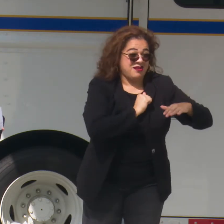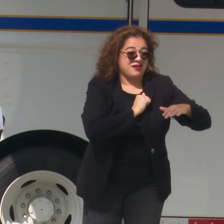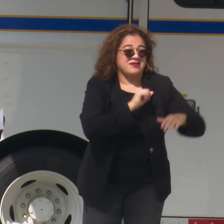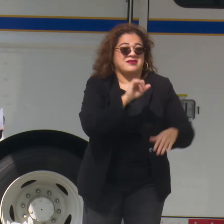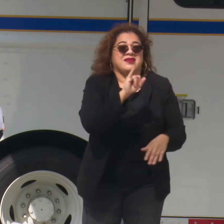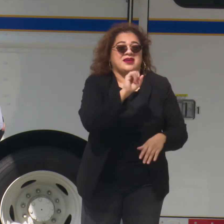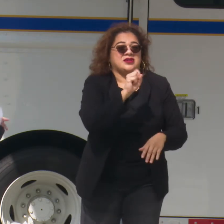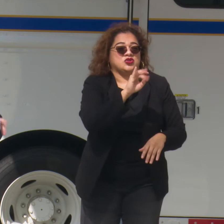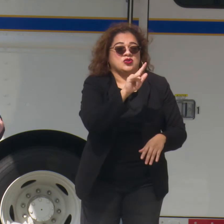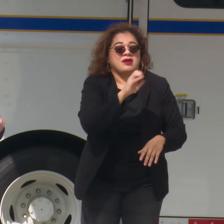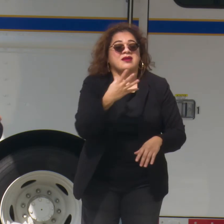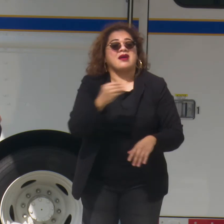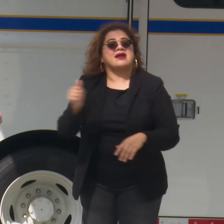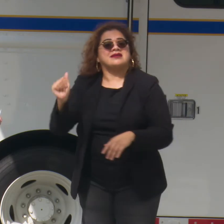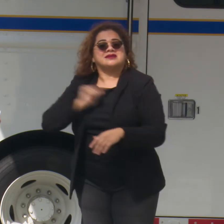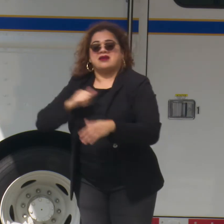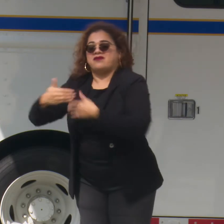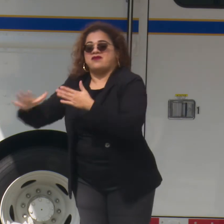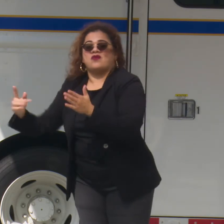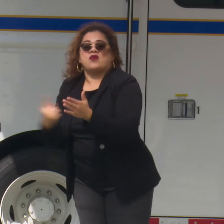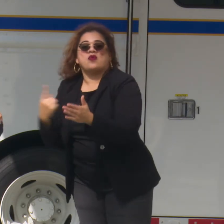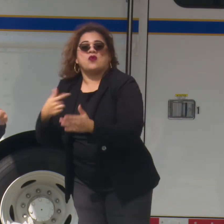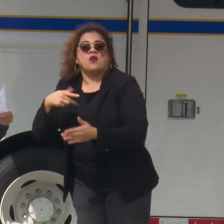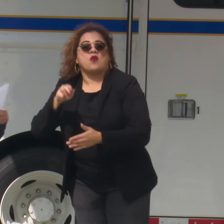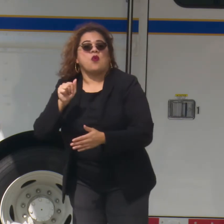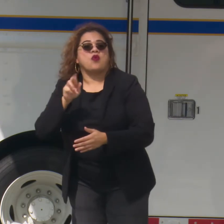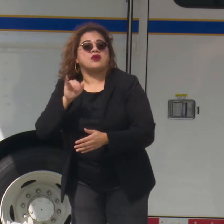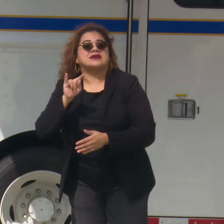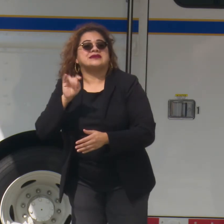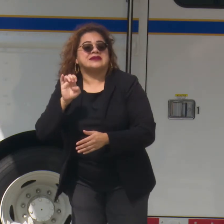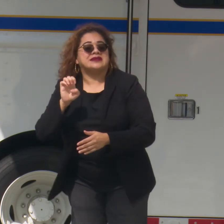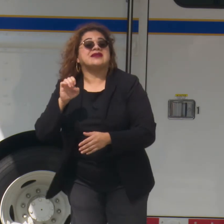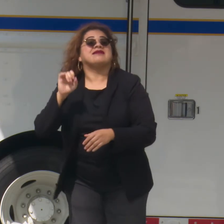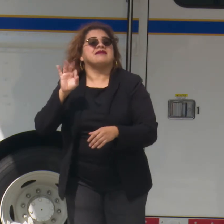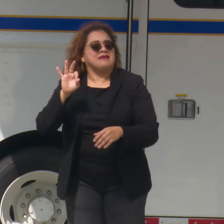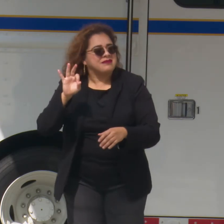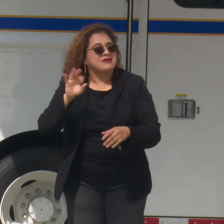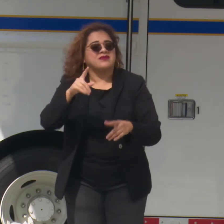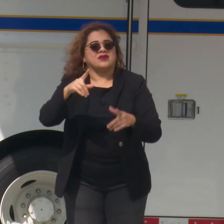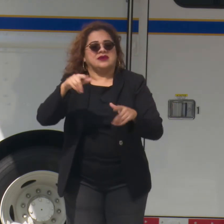in Long Beach. Thank you.